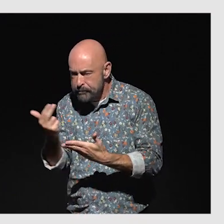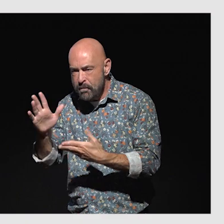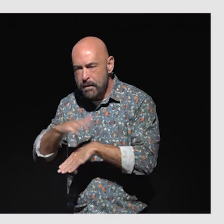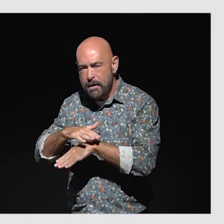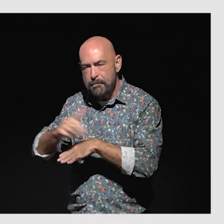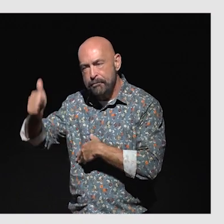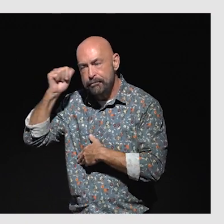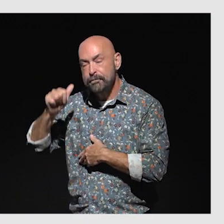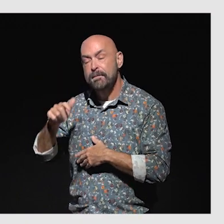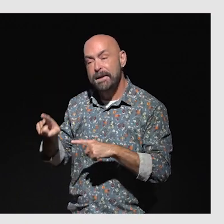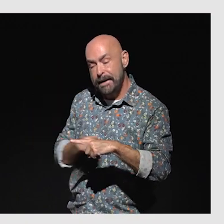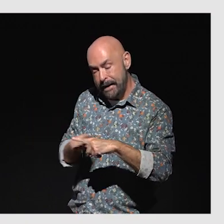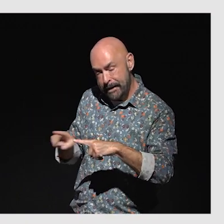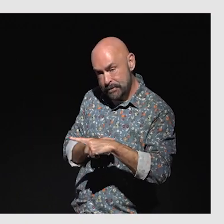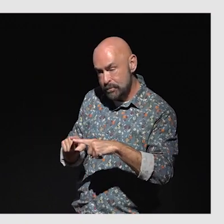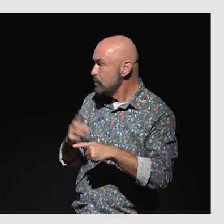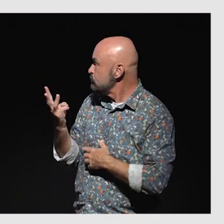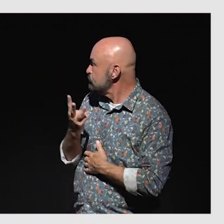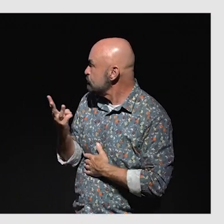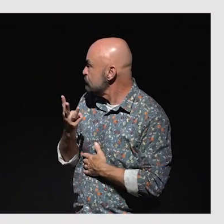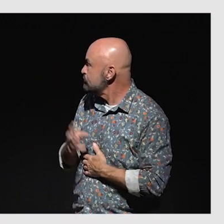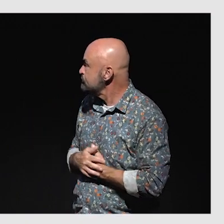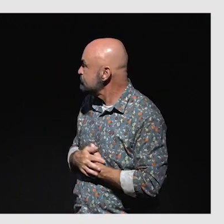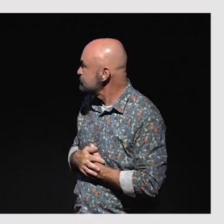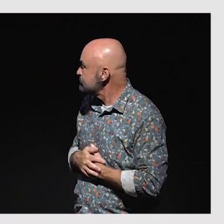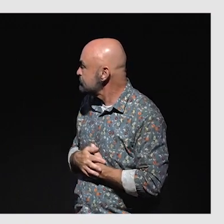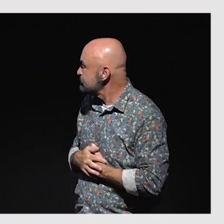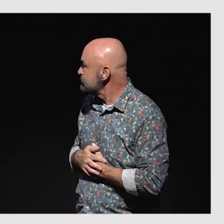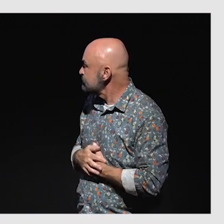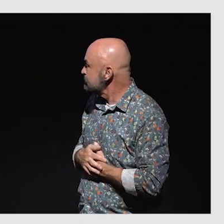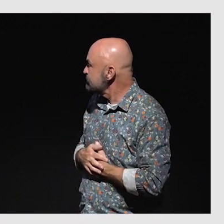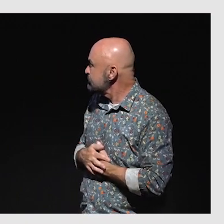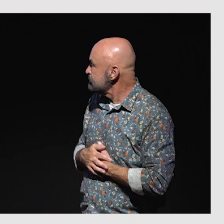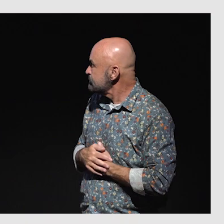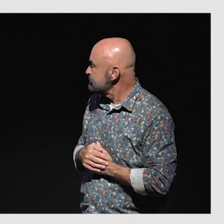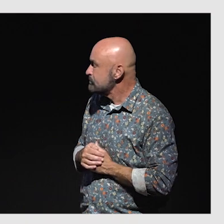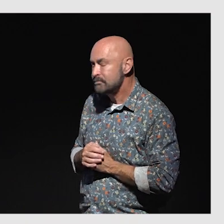of an English trio. And let me say, because I think it's probably important